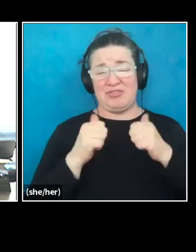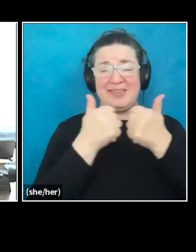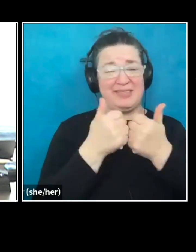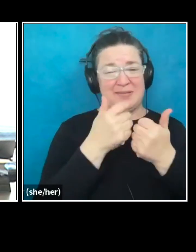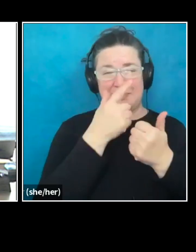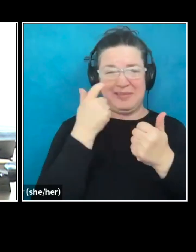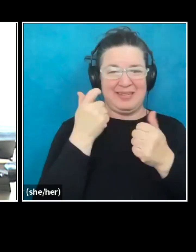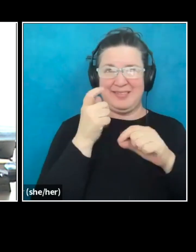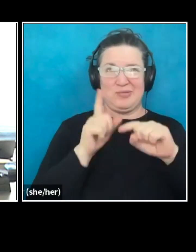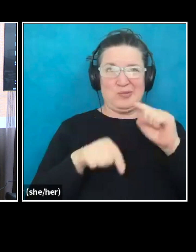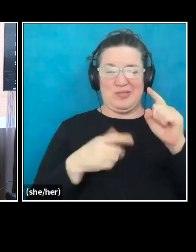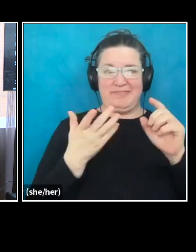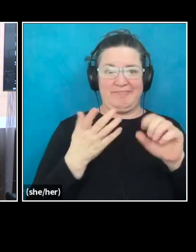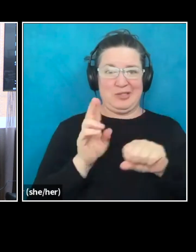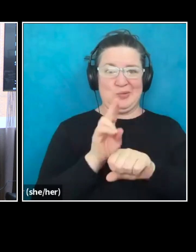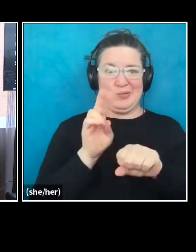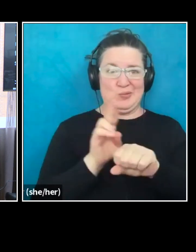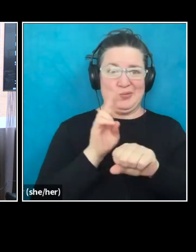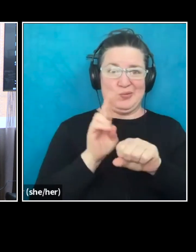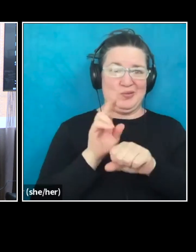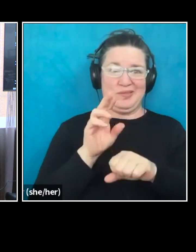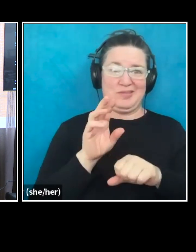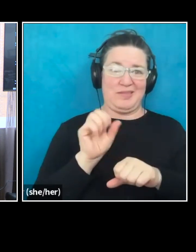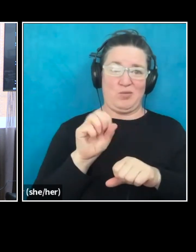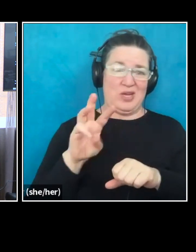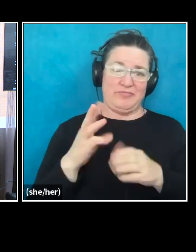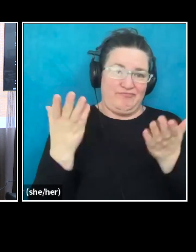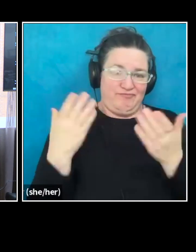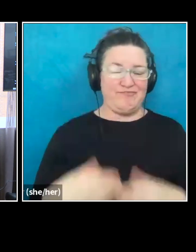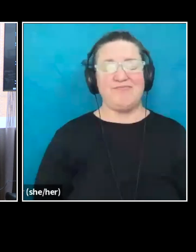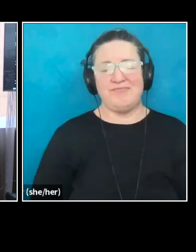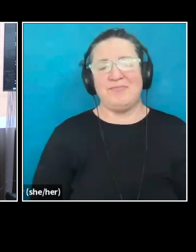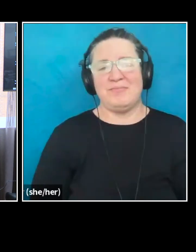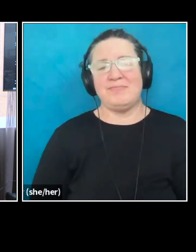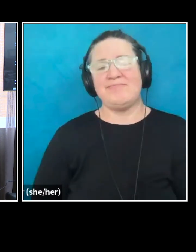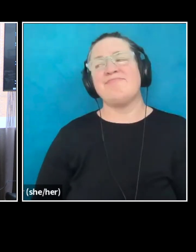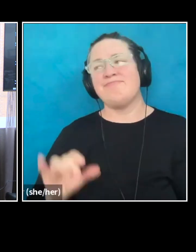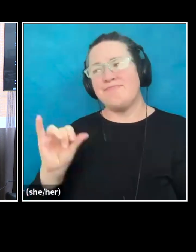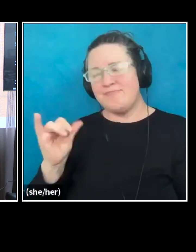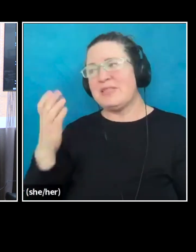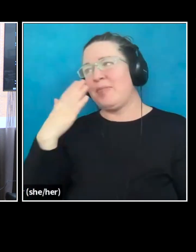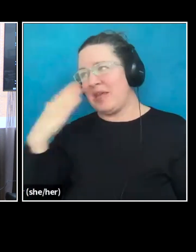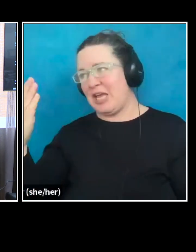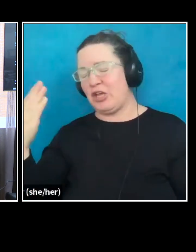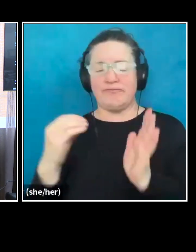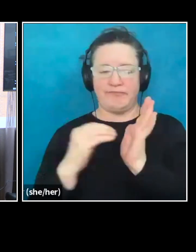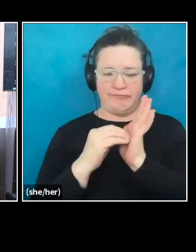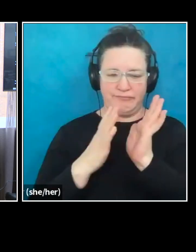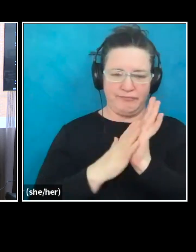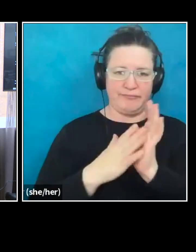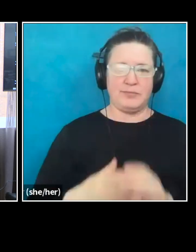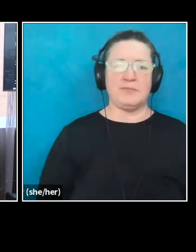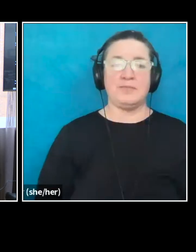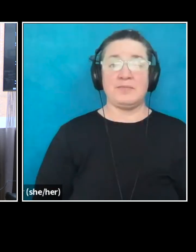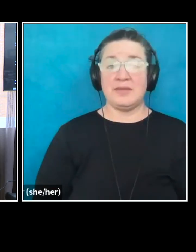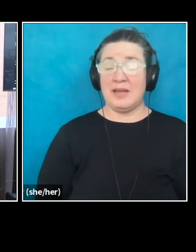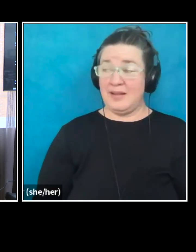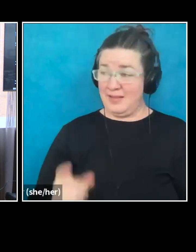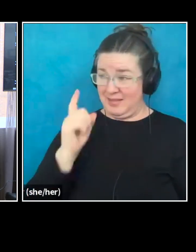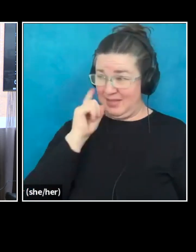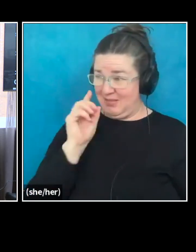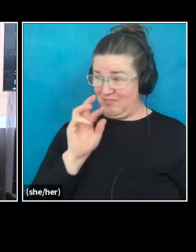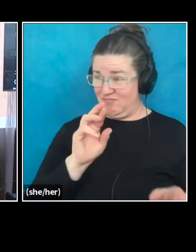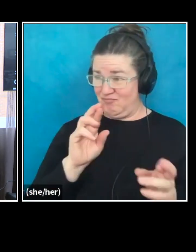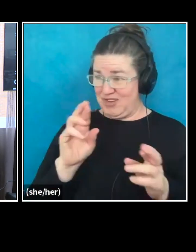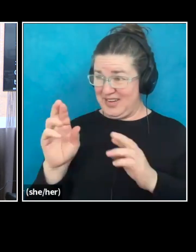participate. Thank you. Noted. Okay, I think we're ready to transition. I want